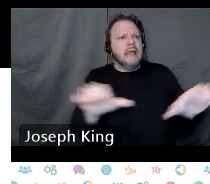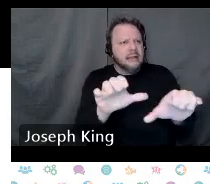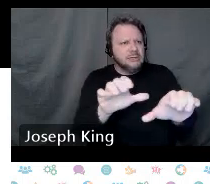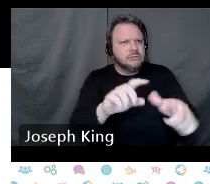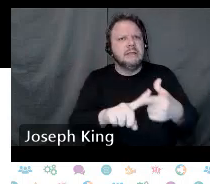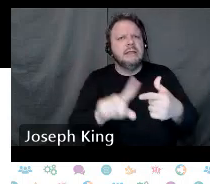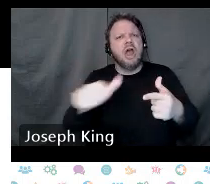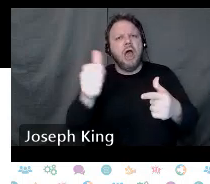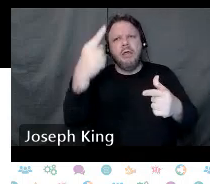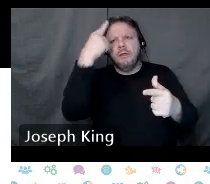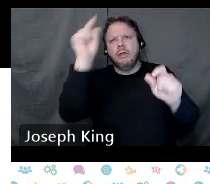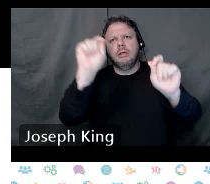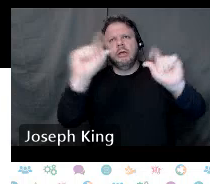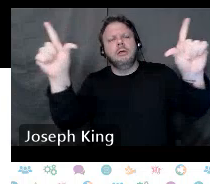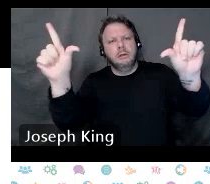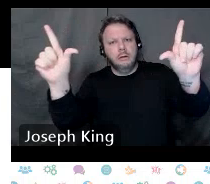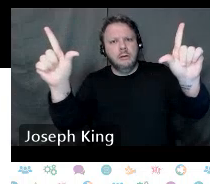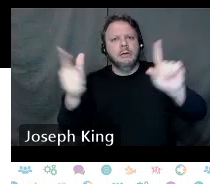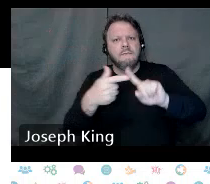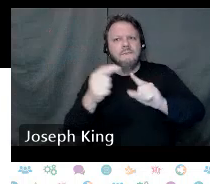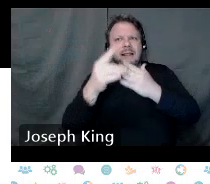And frameworks from other leaders in aging policy.